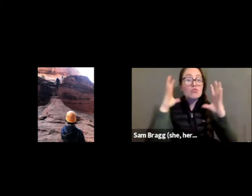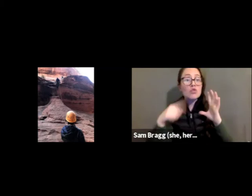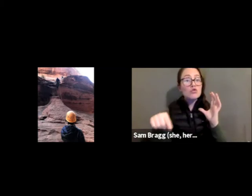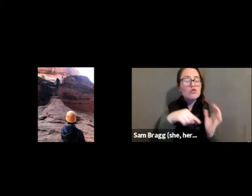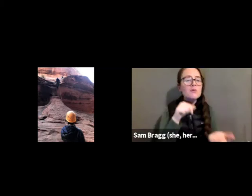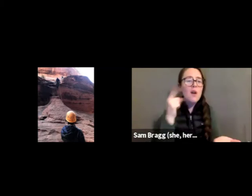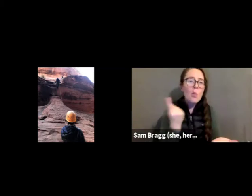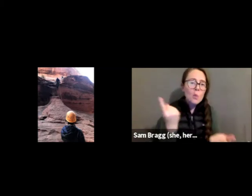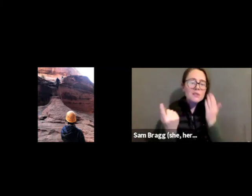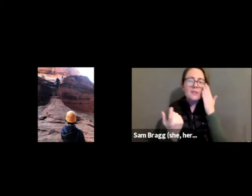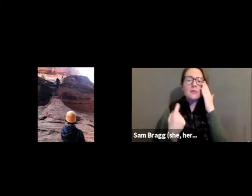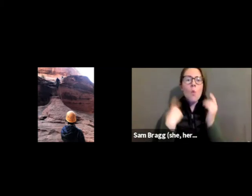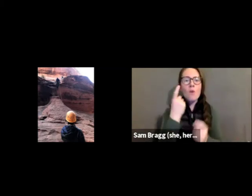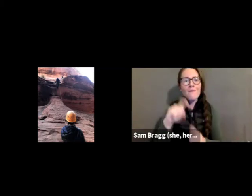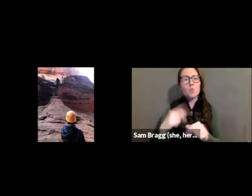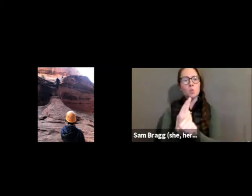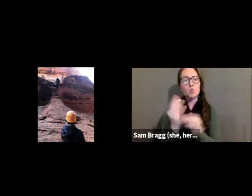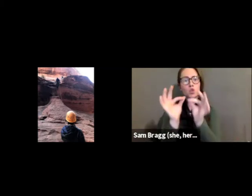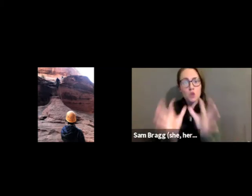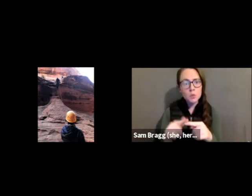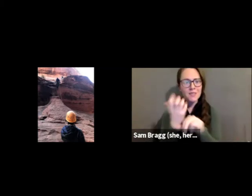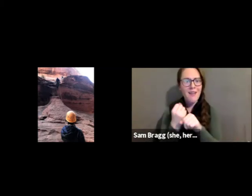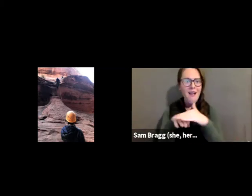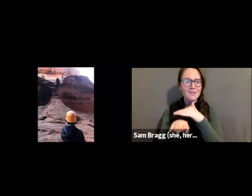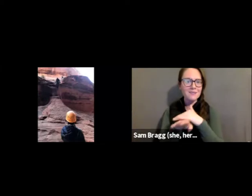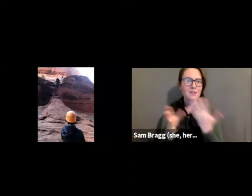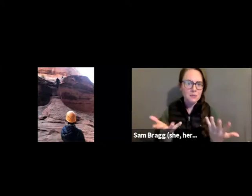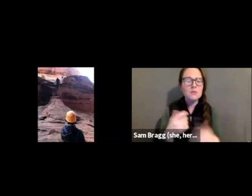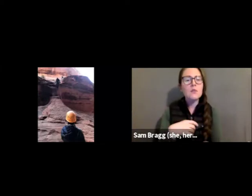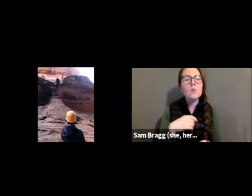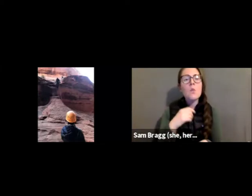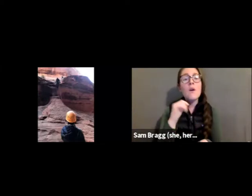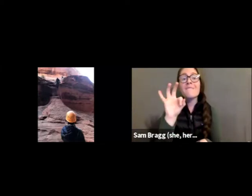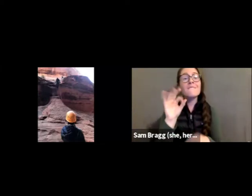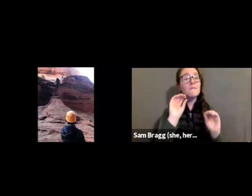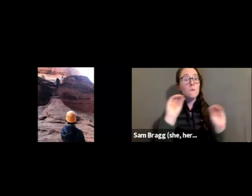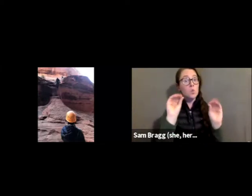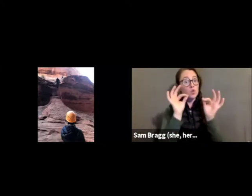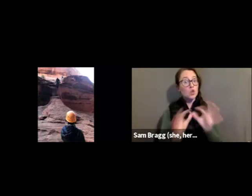communication. So that was always a given I always had to use an interpreter to get access to what